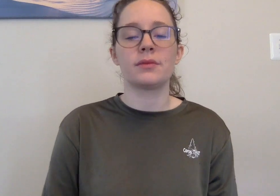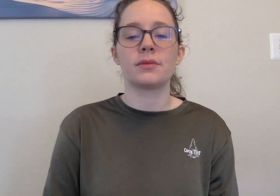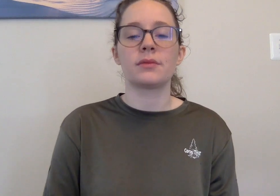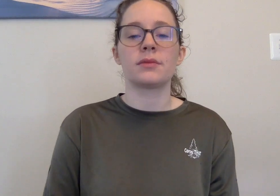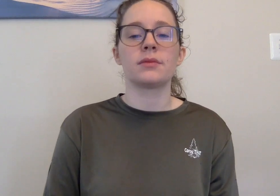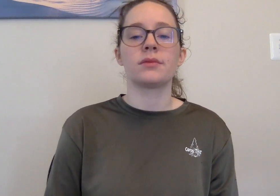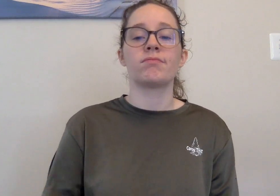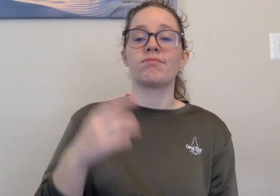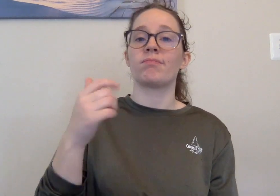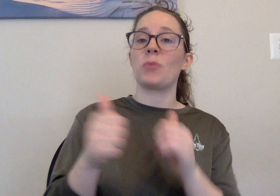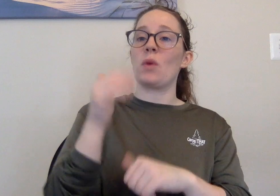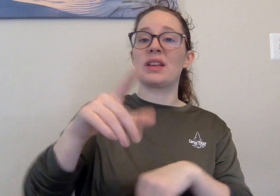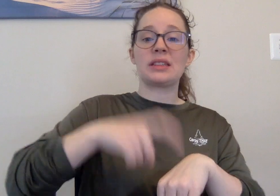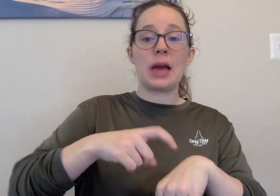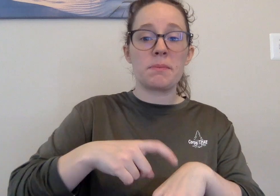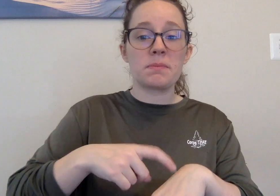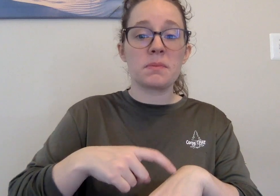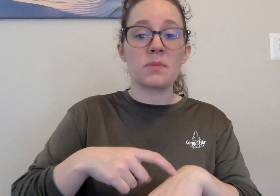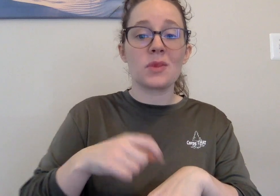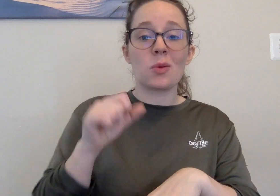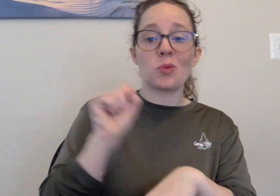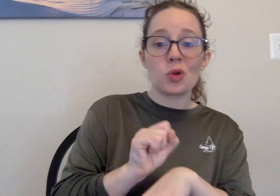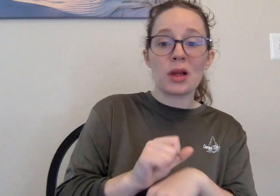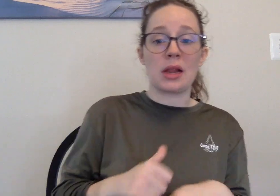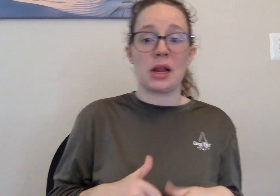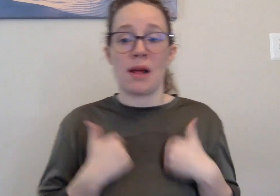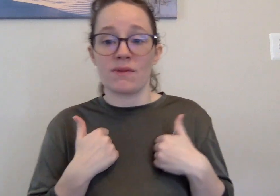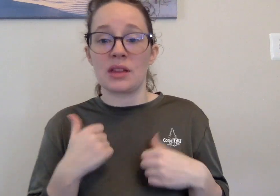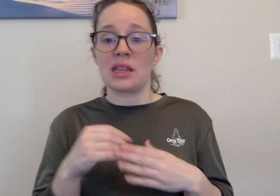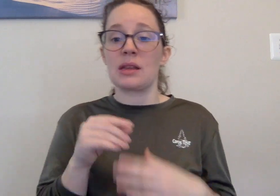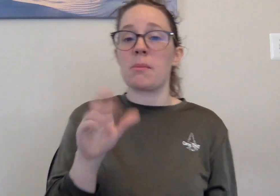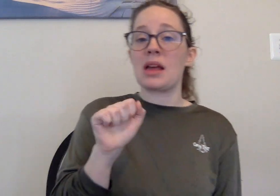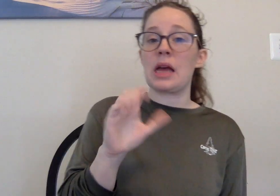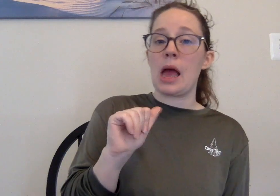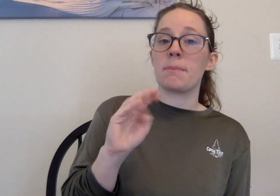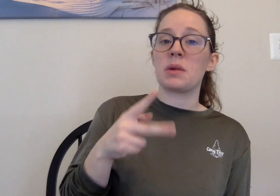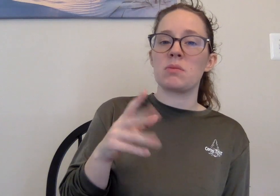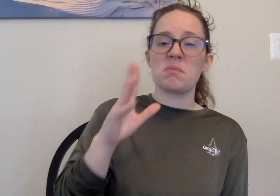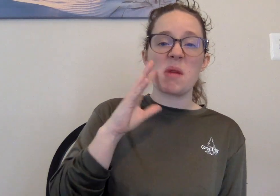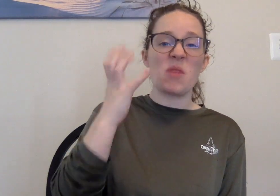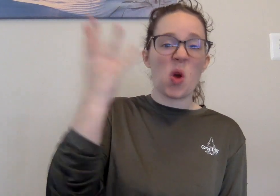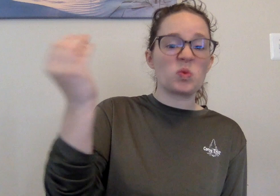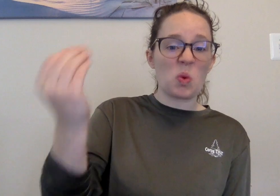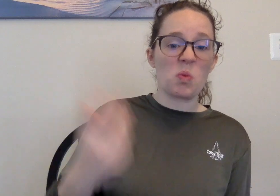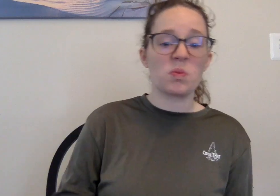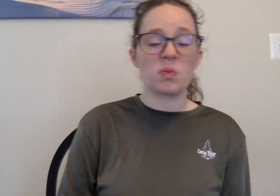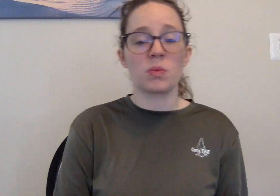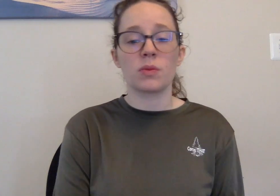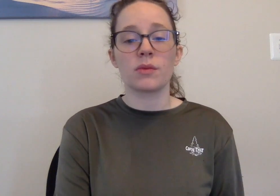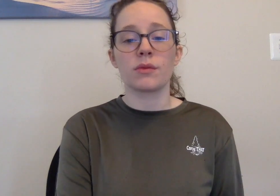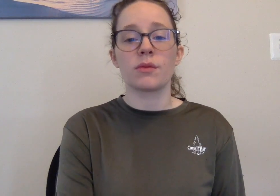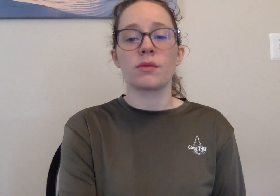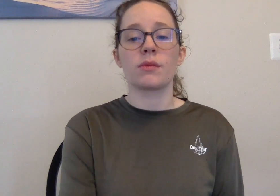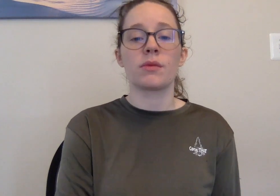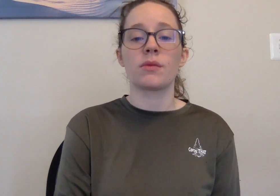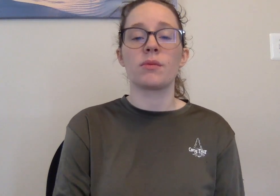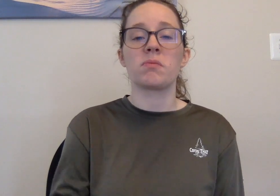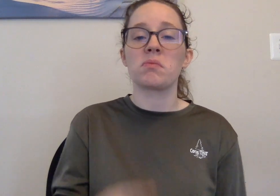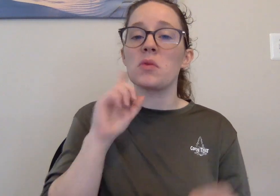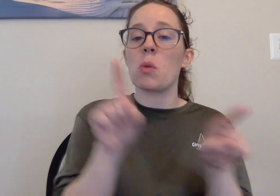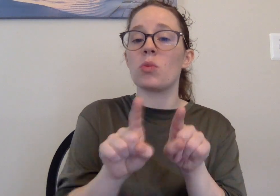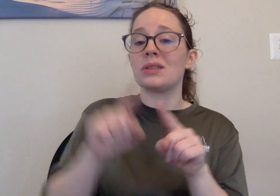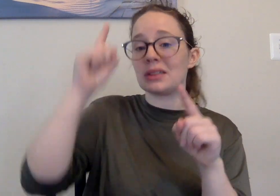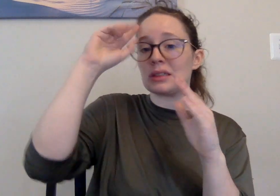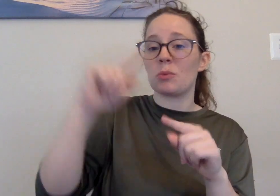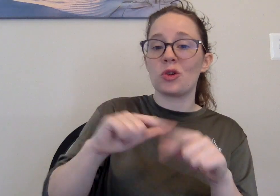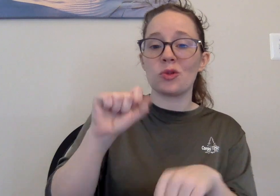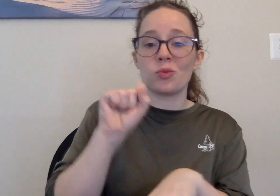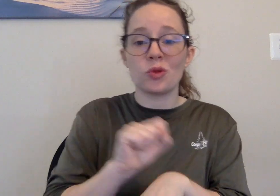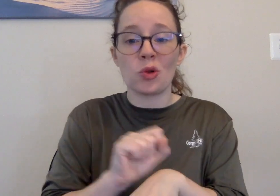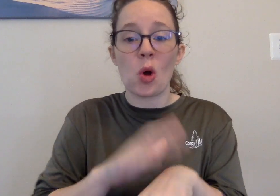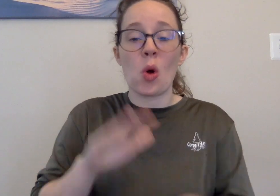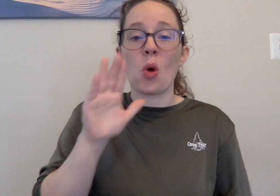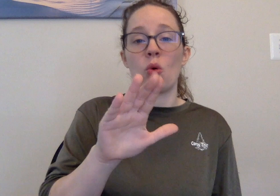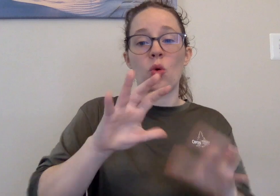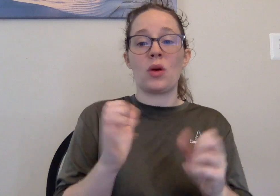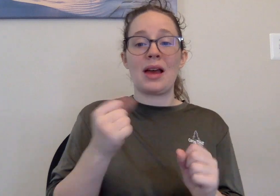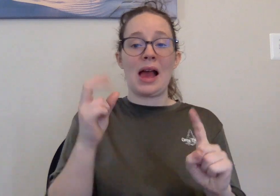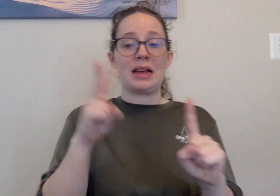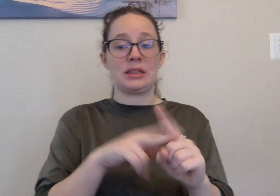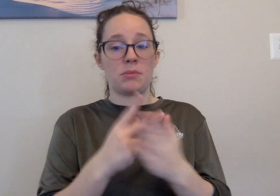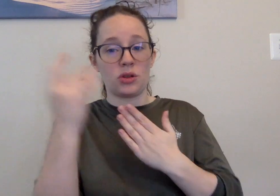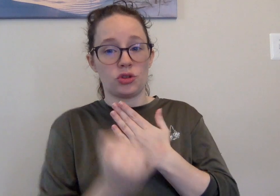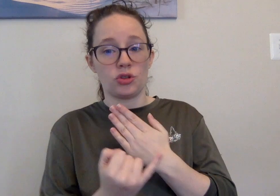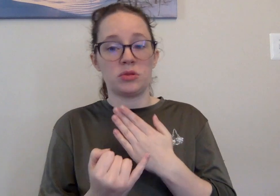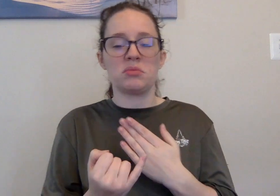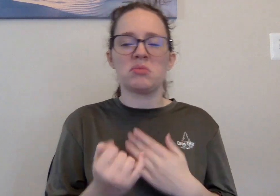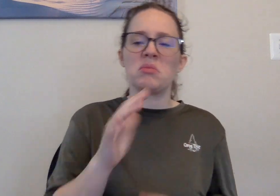The majority of your time working and living at the base camp will be majorly outdoors. You will also be expected to work on your crew's assigned project